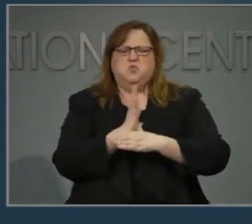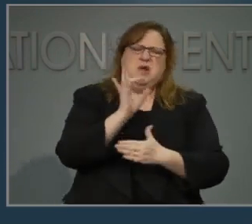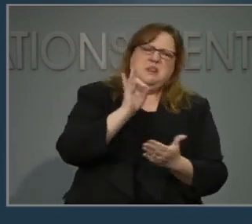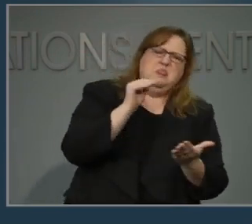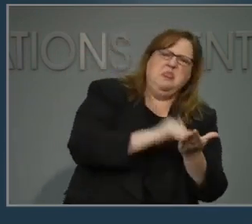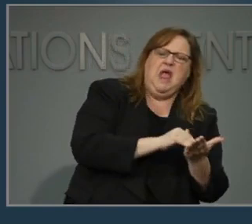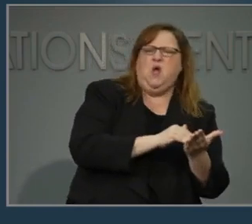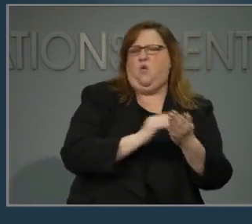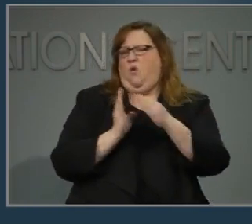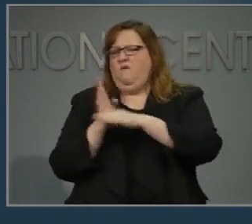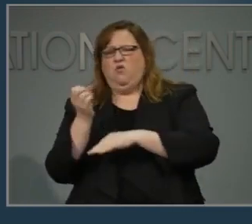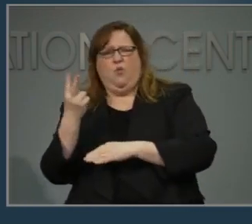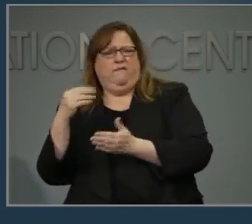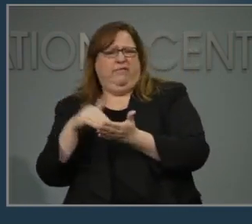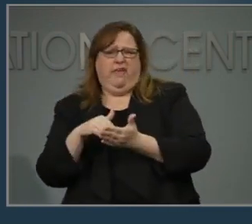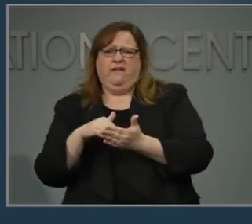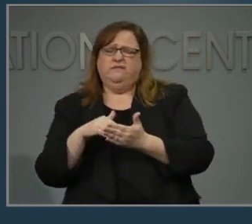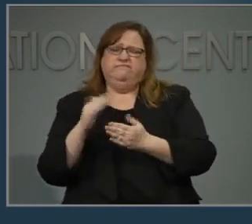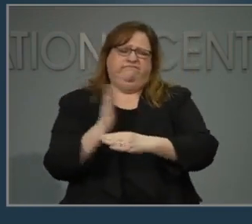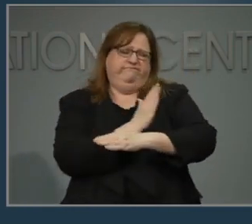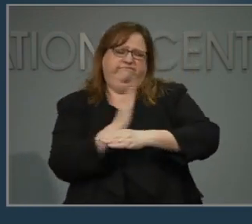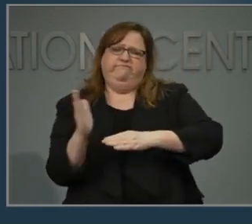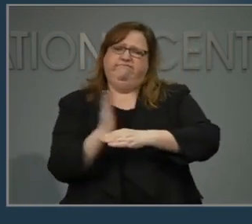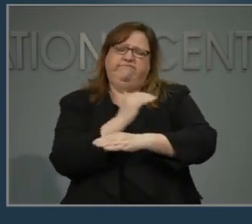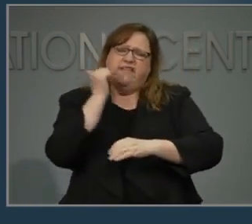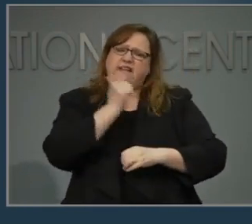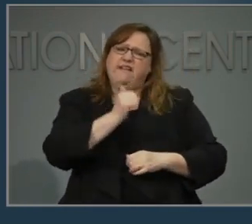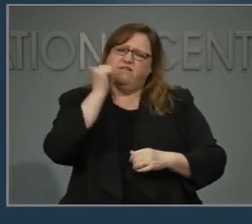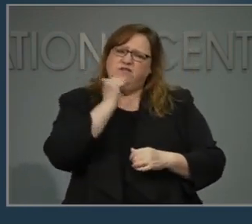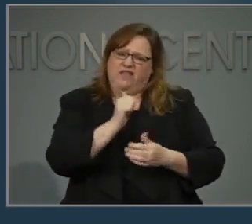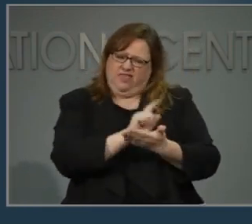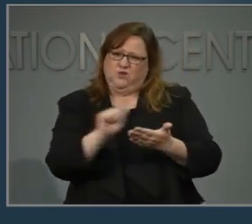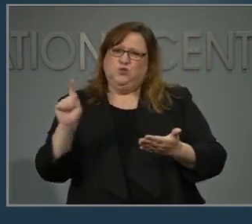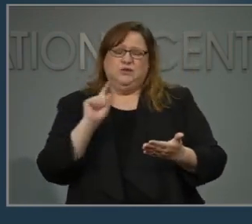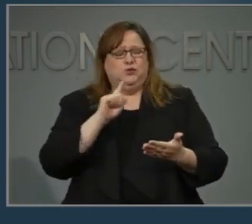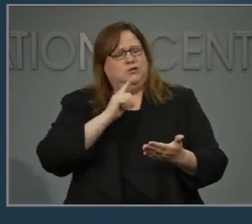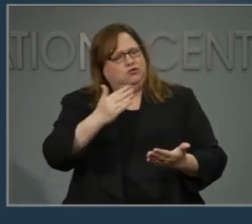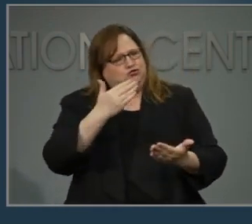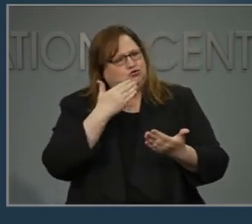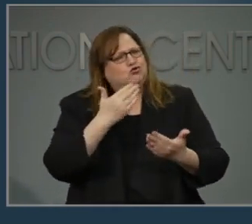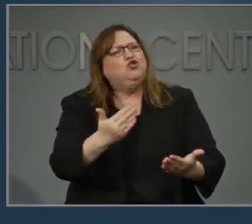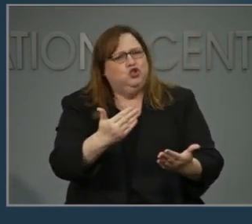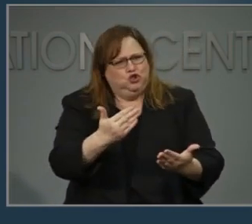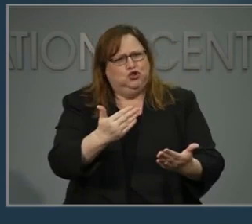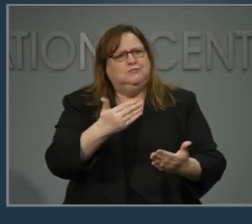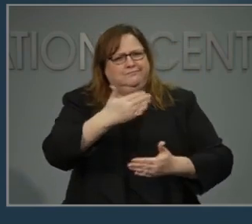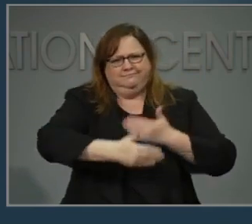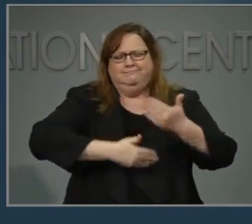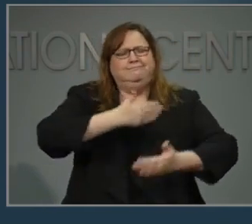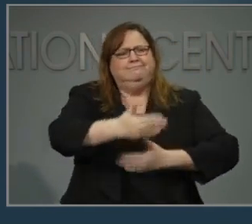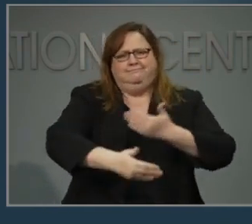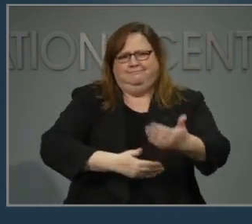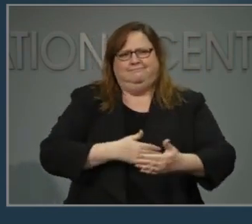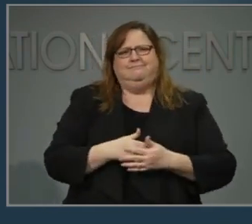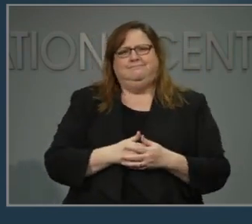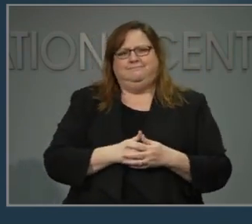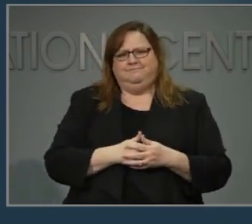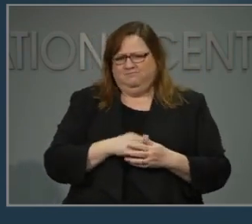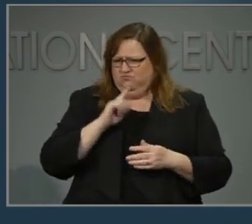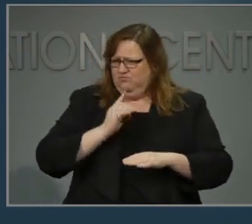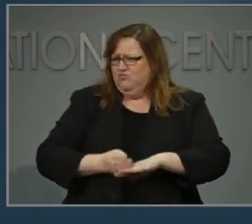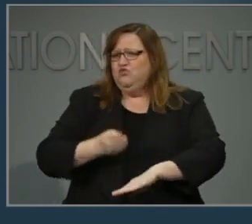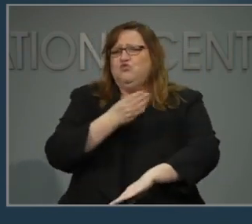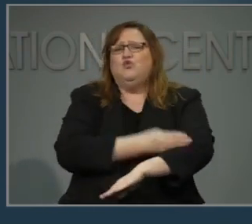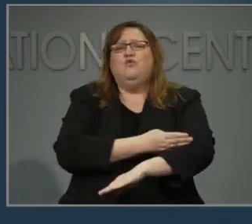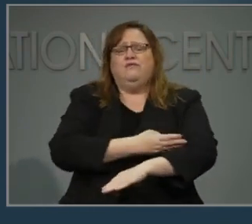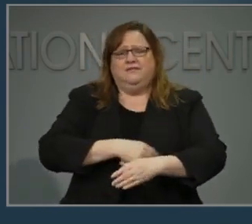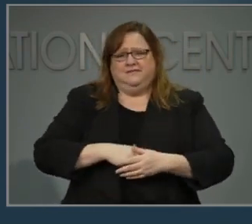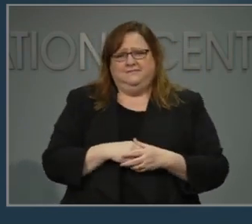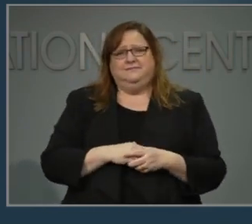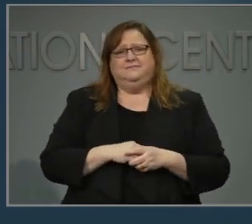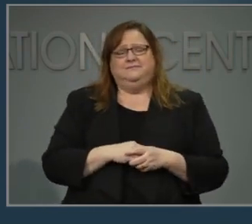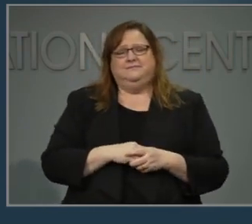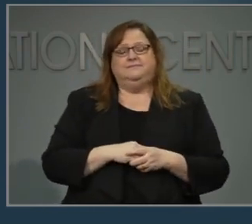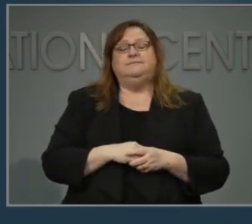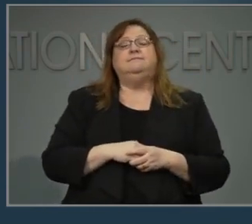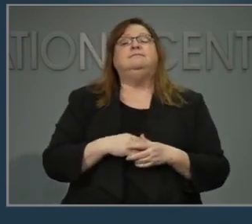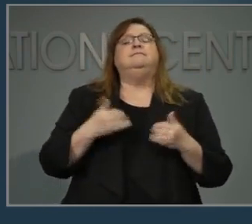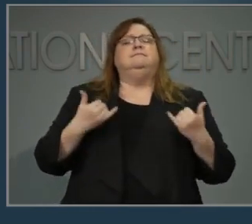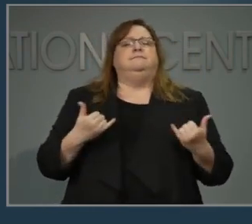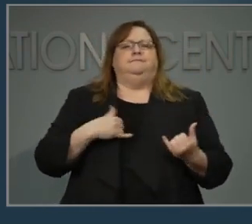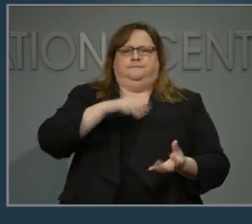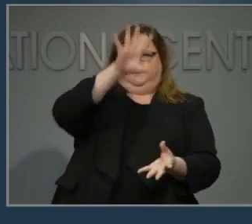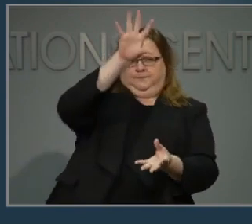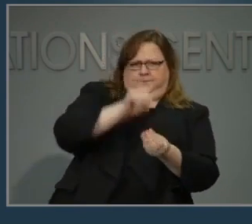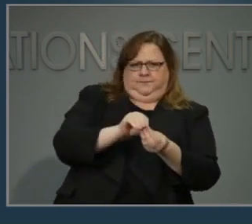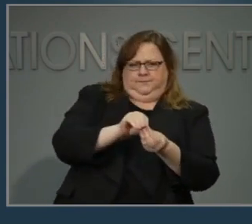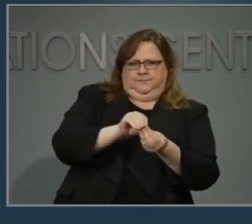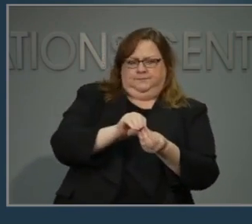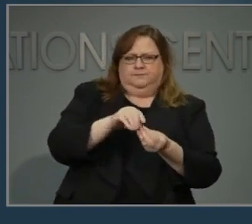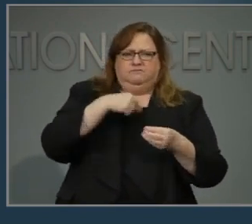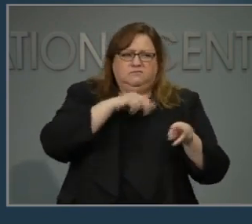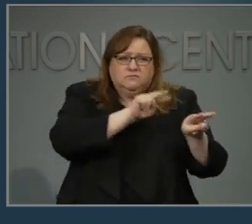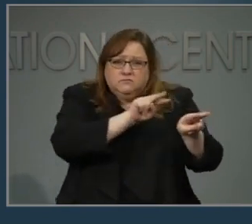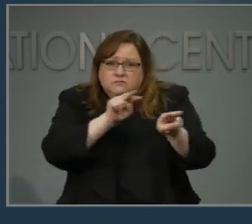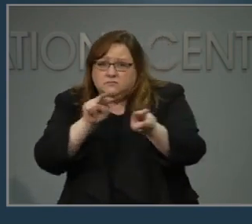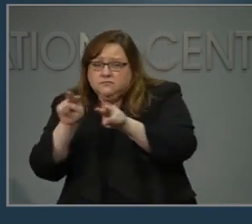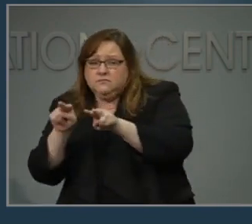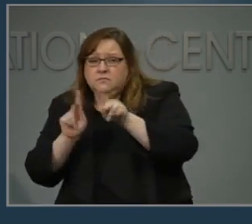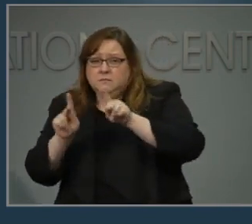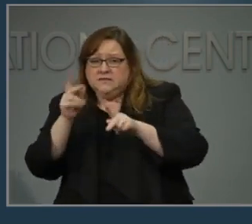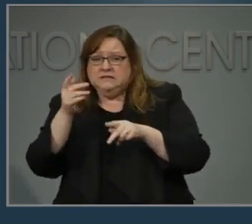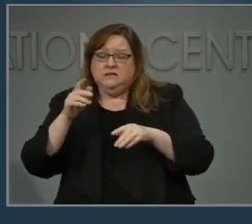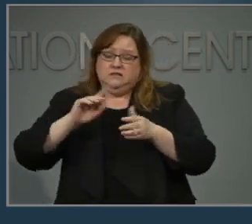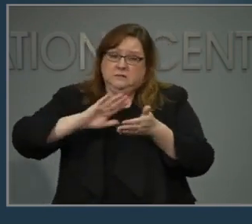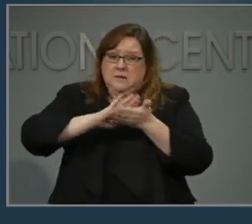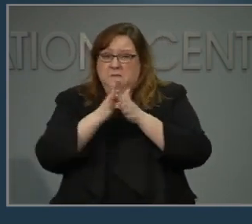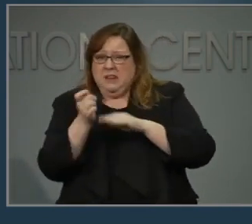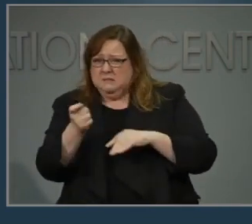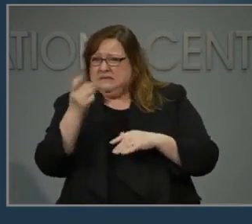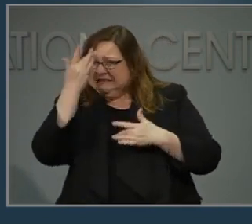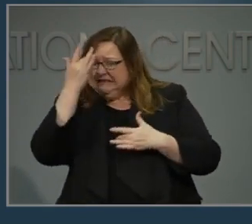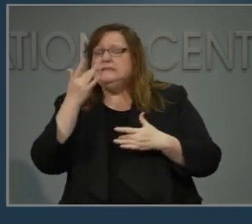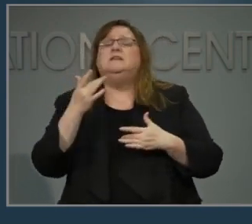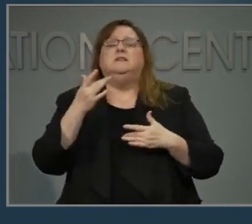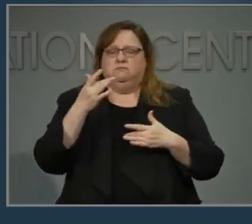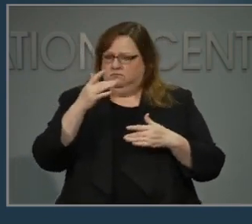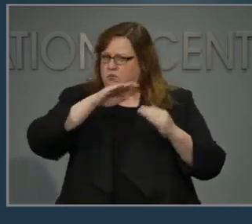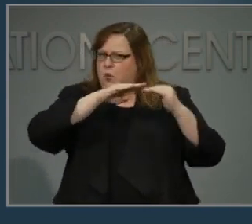IN THE PAST WEEK, WE HAVE MADE SIGNIFICANT PROGRESS IN EXPANDING TESTING, FROM 12,000 TO 8000 DEATHS A DAY, REALLY GOOD PROGRESS -- 12,002 8000 TESTS A DAY.